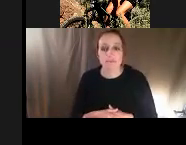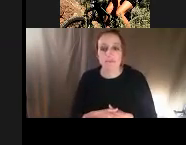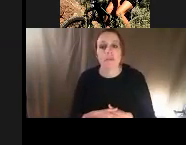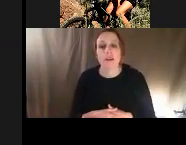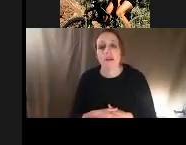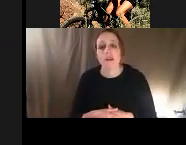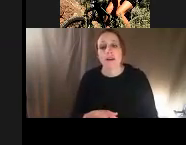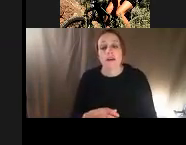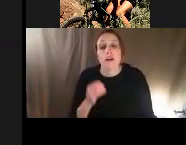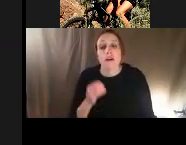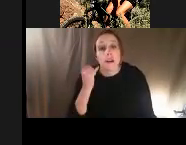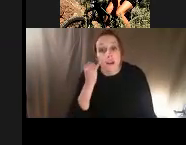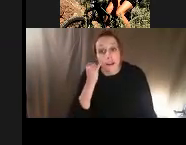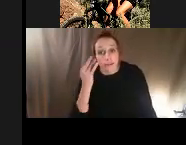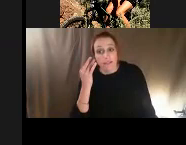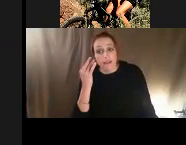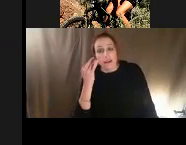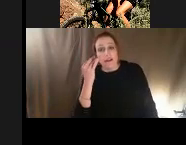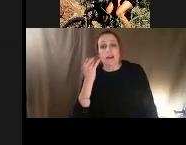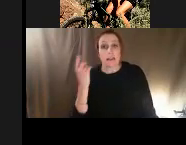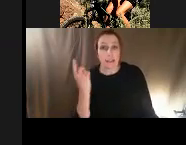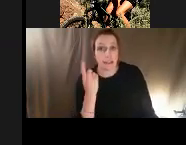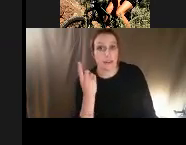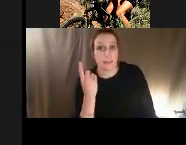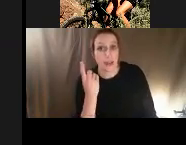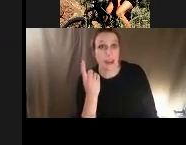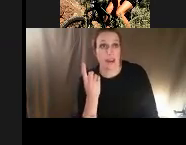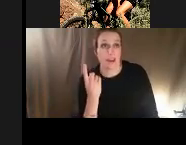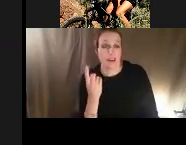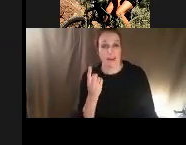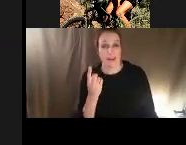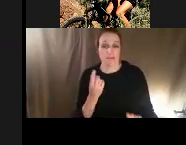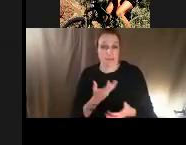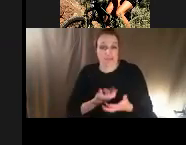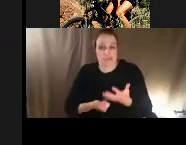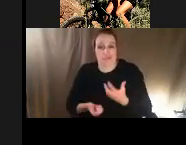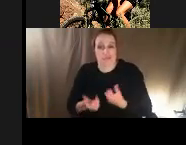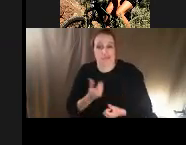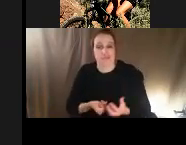So, if somebody does want to suppress emotions and not manage any emotional reactions that they have,